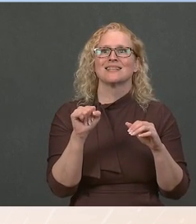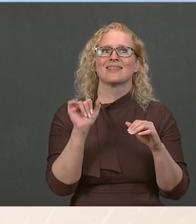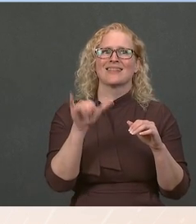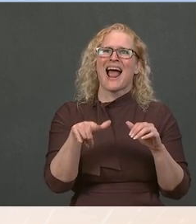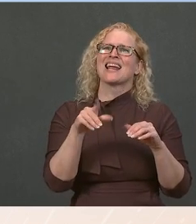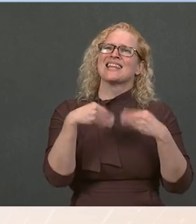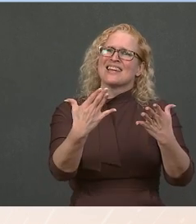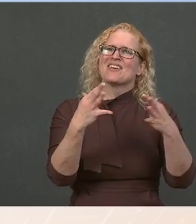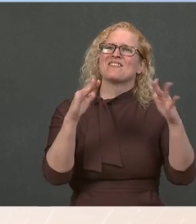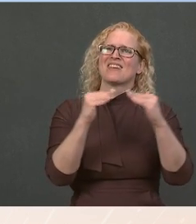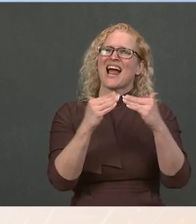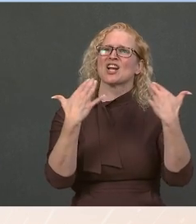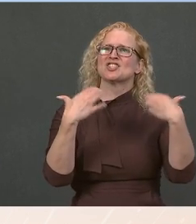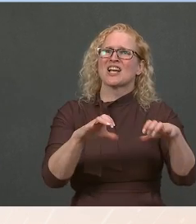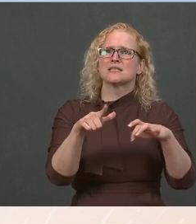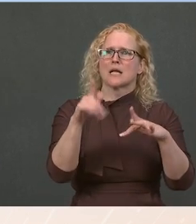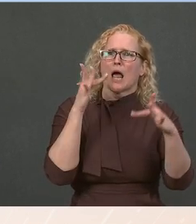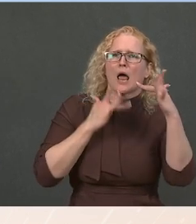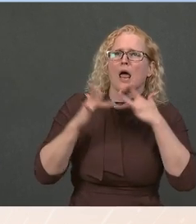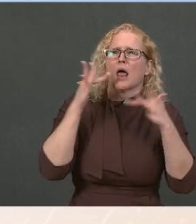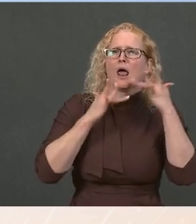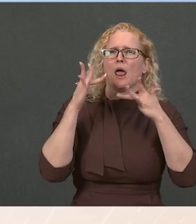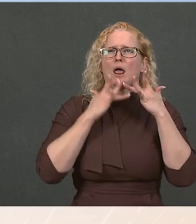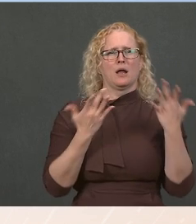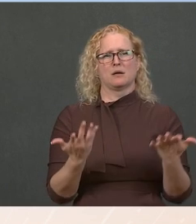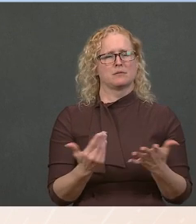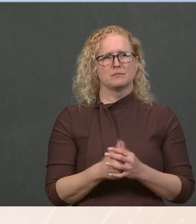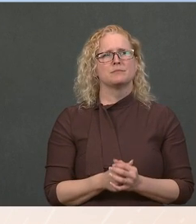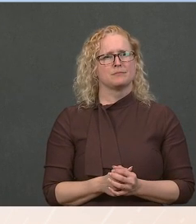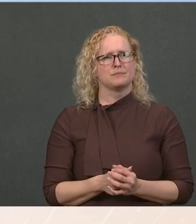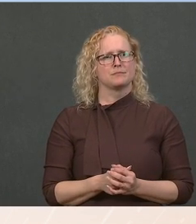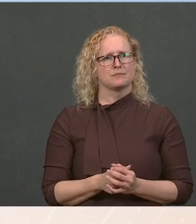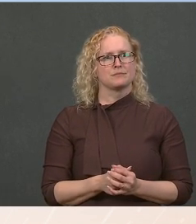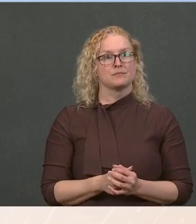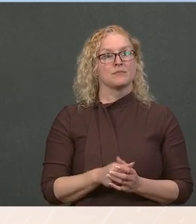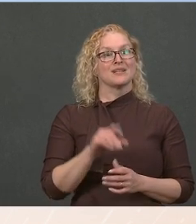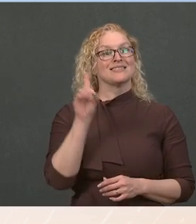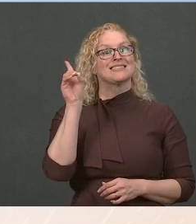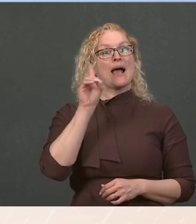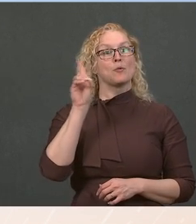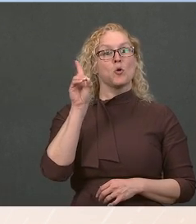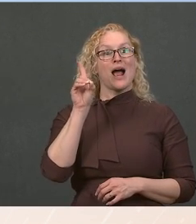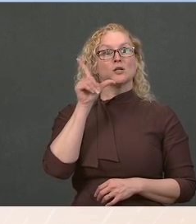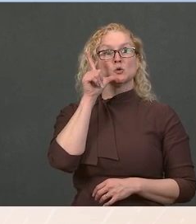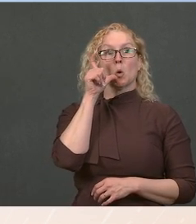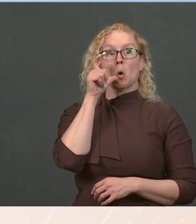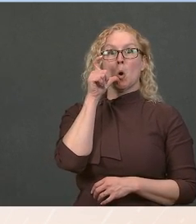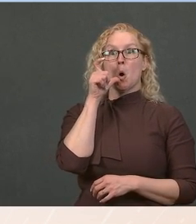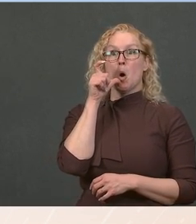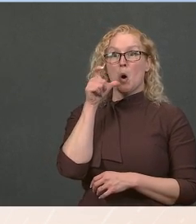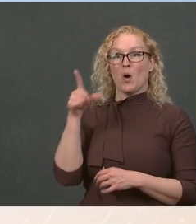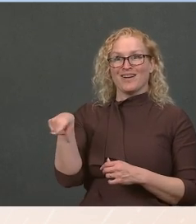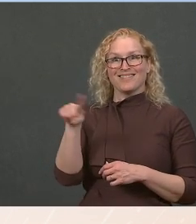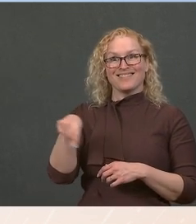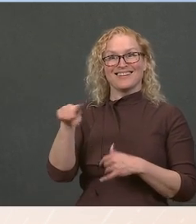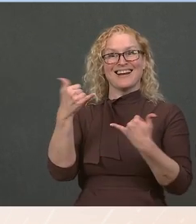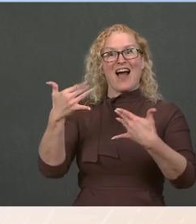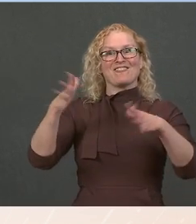And so, that's the message. And here's the thing: Democrats on the Hill, they understand that. They understand that we have to move forward with an econo-